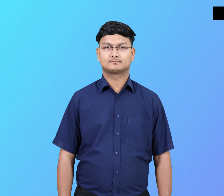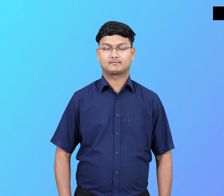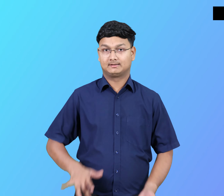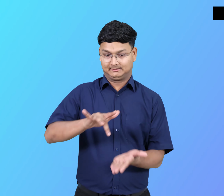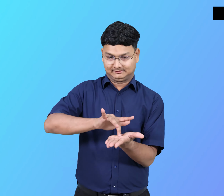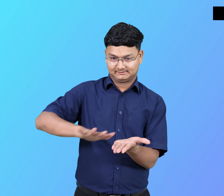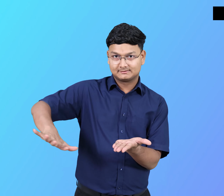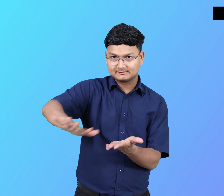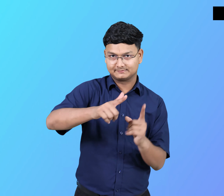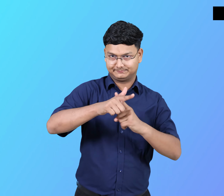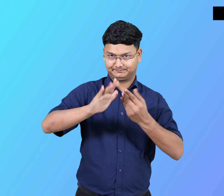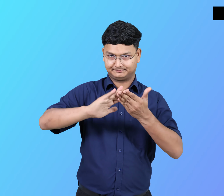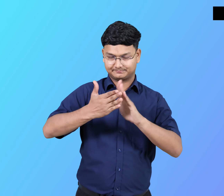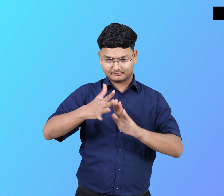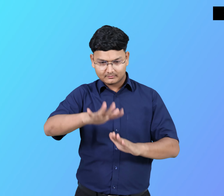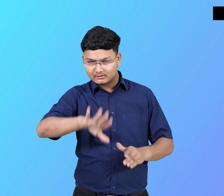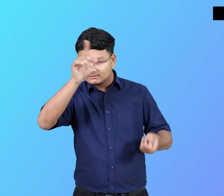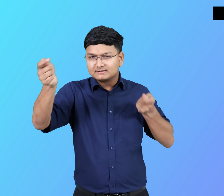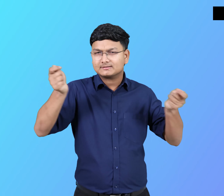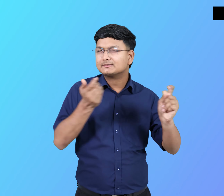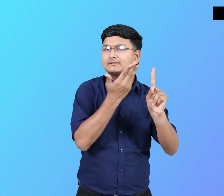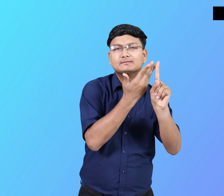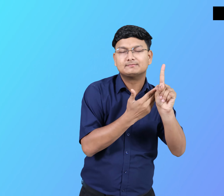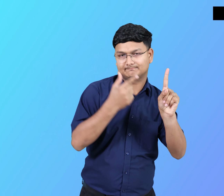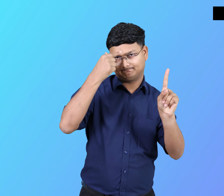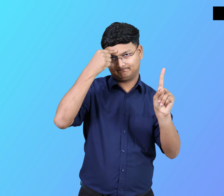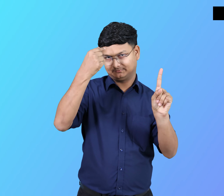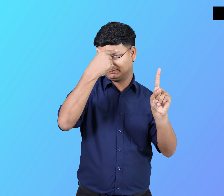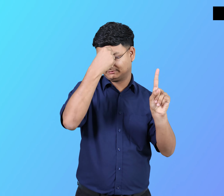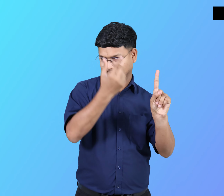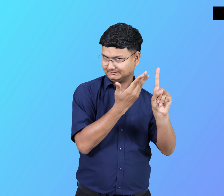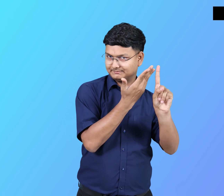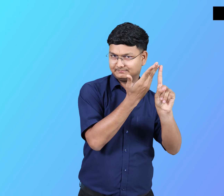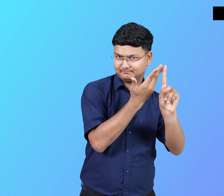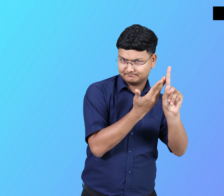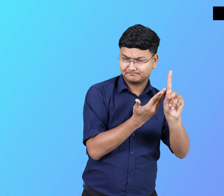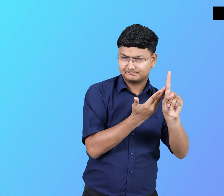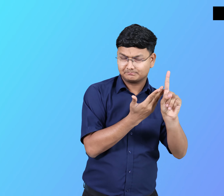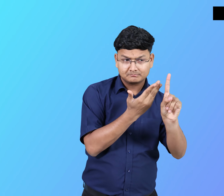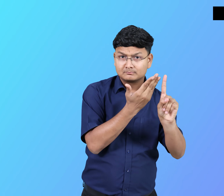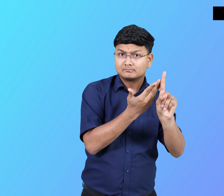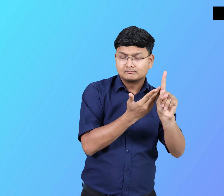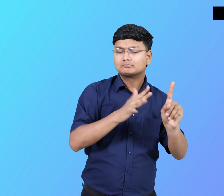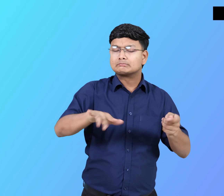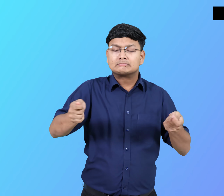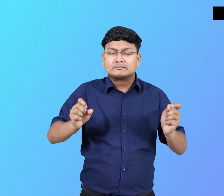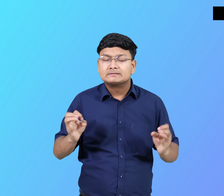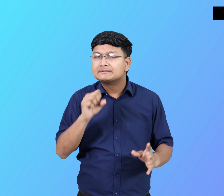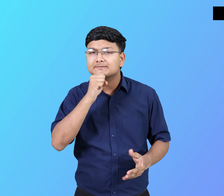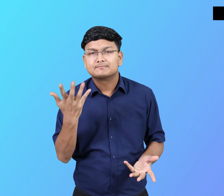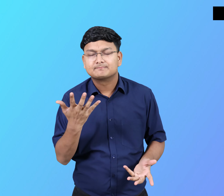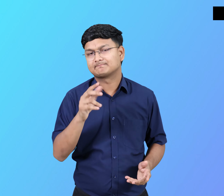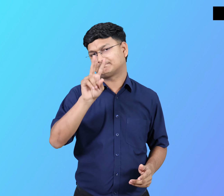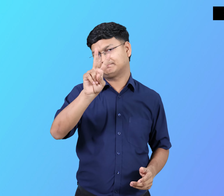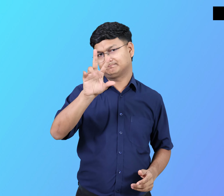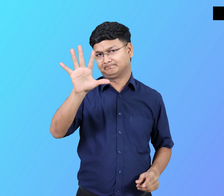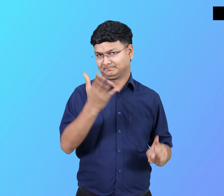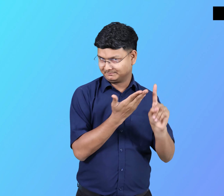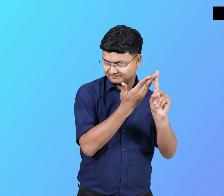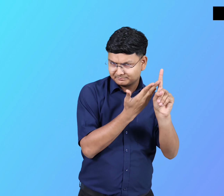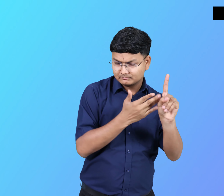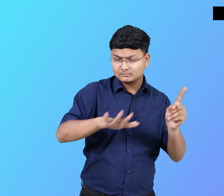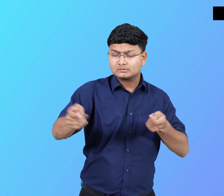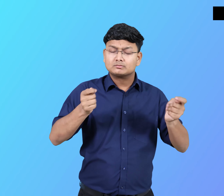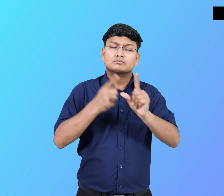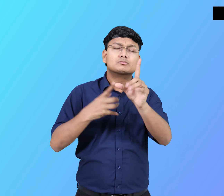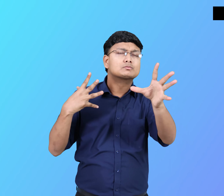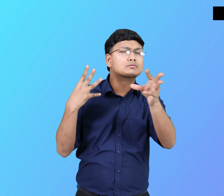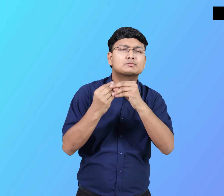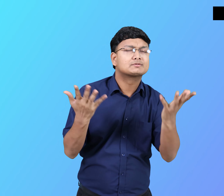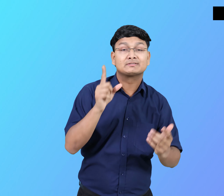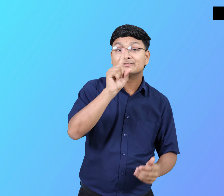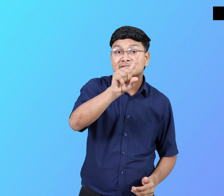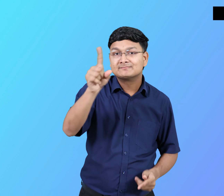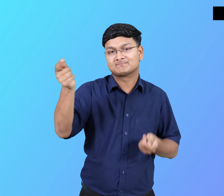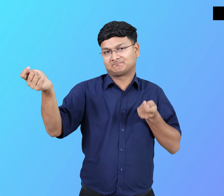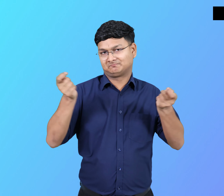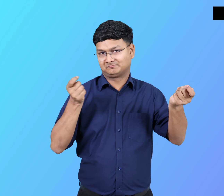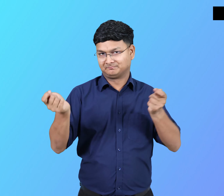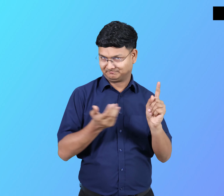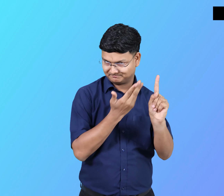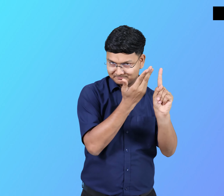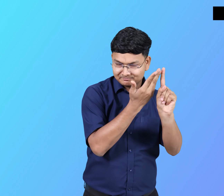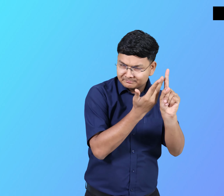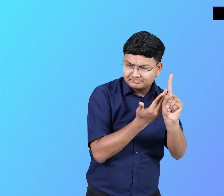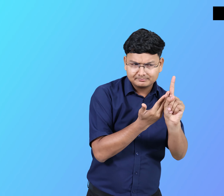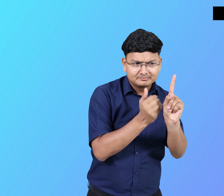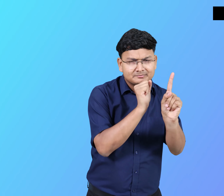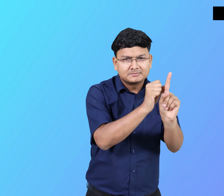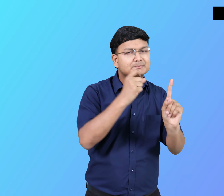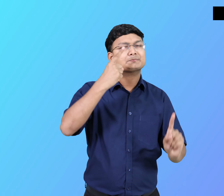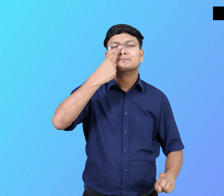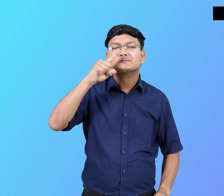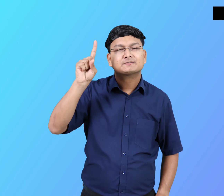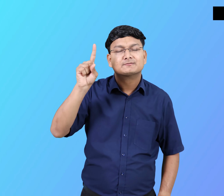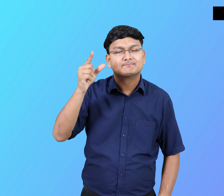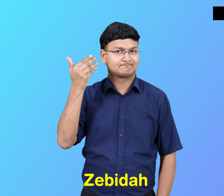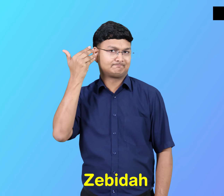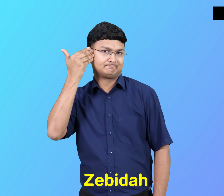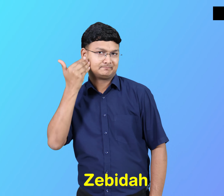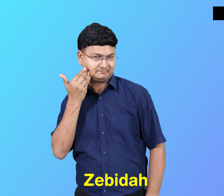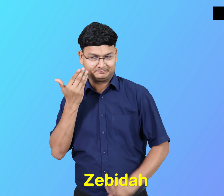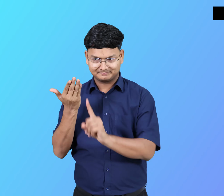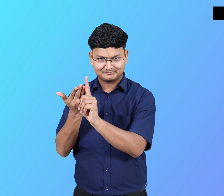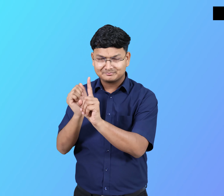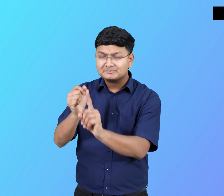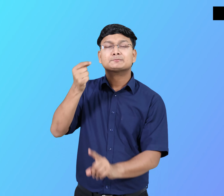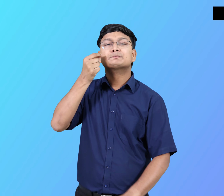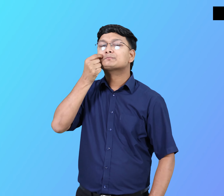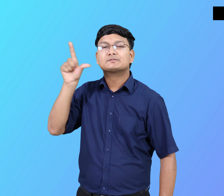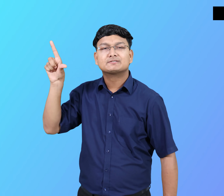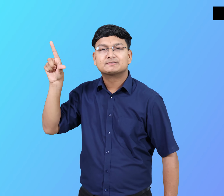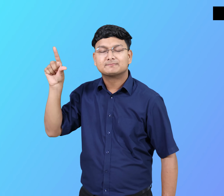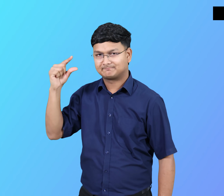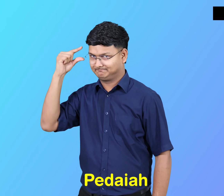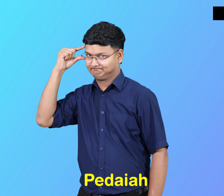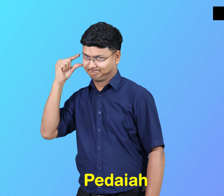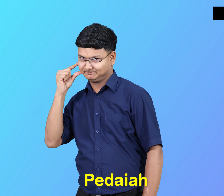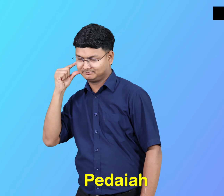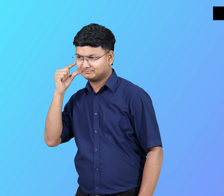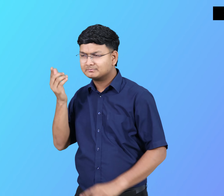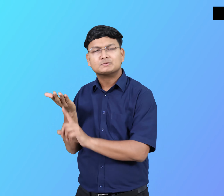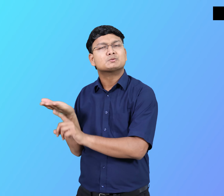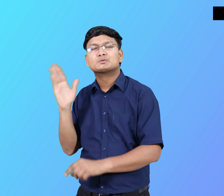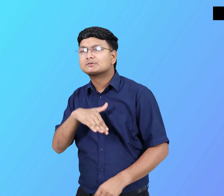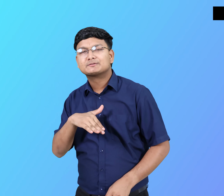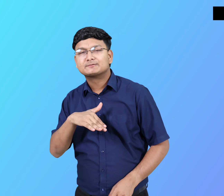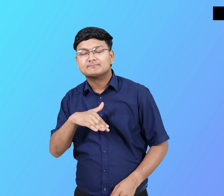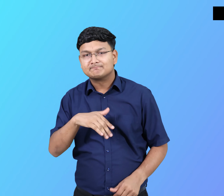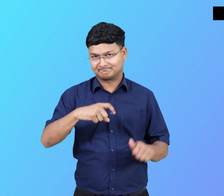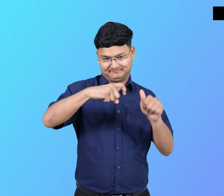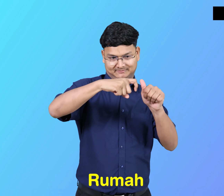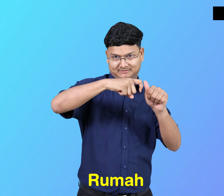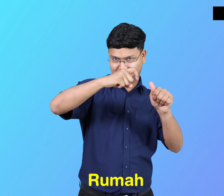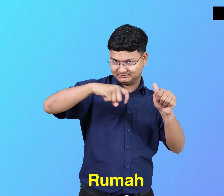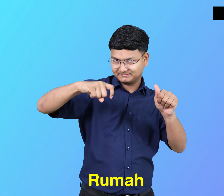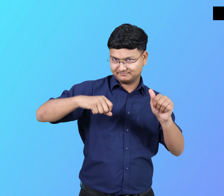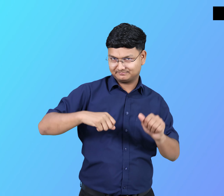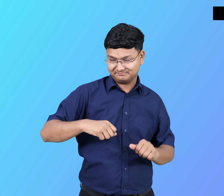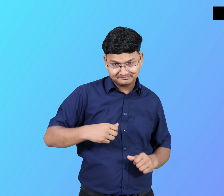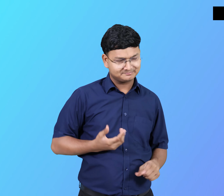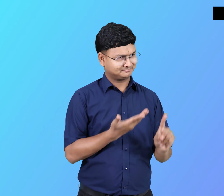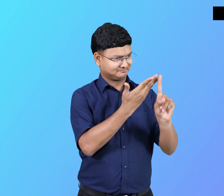Jehoiakim was 25 years old when he became king. He ruled for eleven years in Jerusalem. His mother was Zebidah daughter of Pedaiah from Rumah.